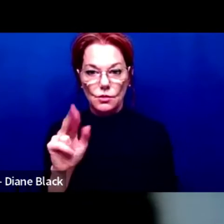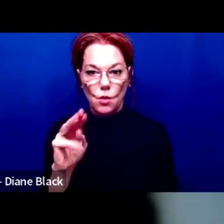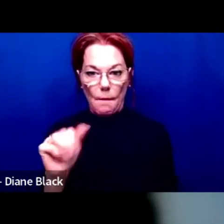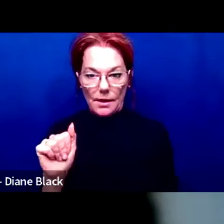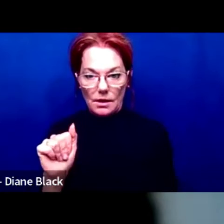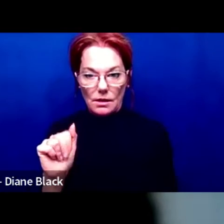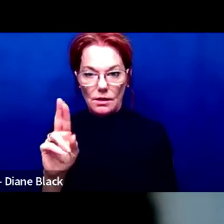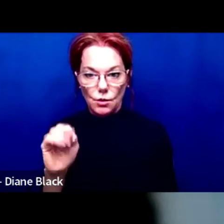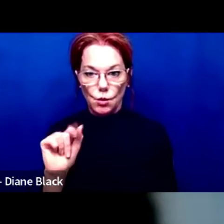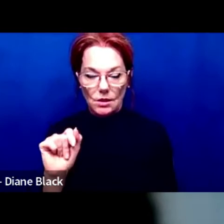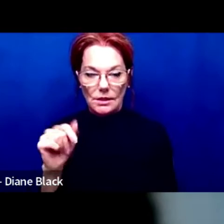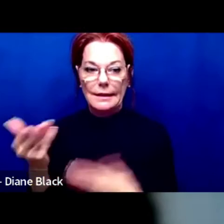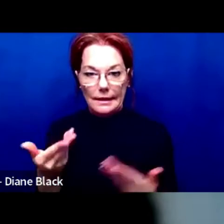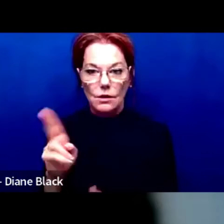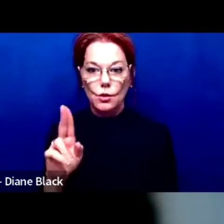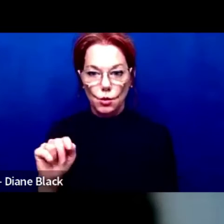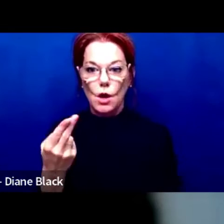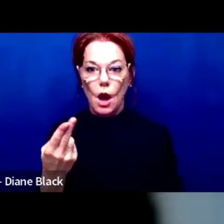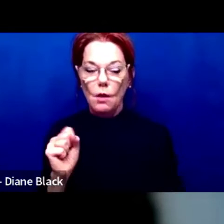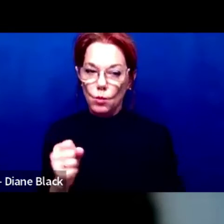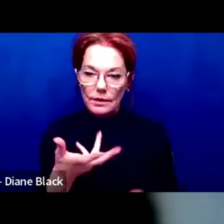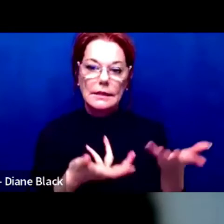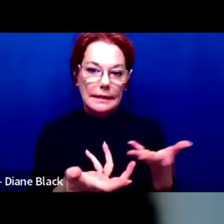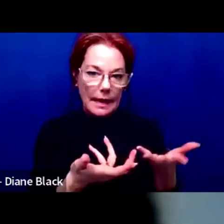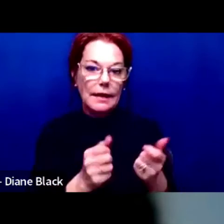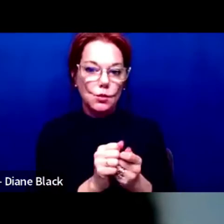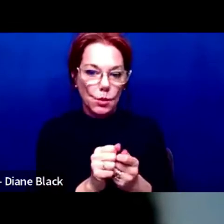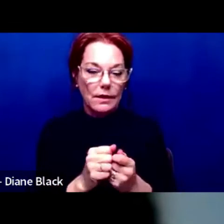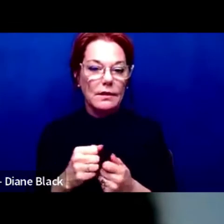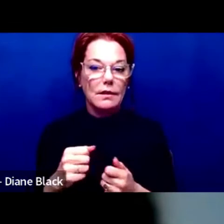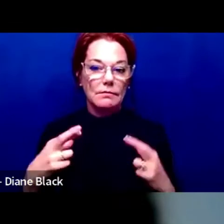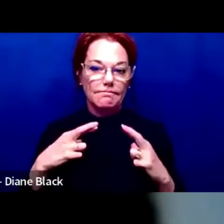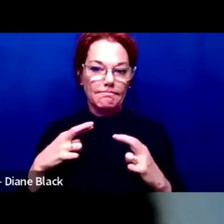Utah. And yes, we do engage with our veterans. We don't get a lot